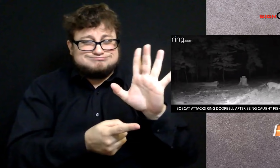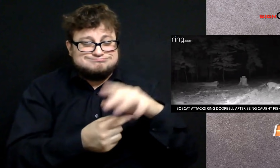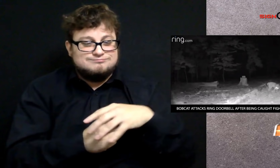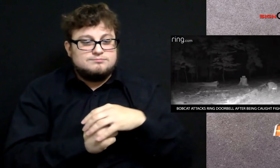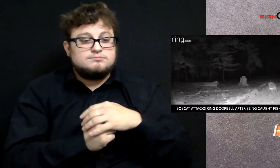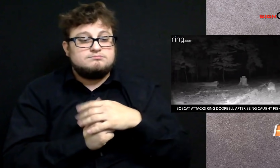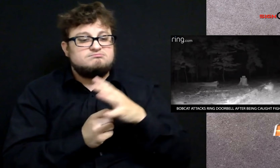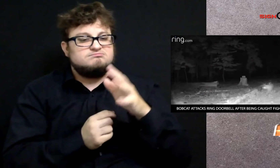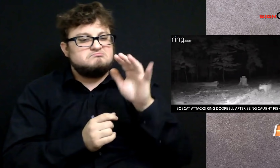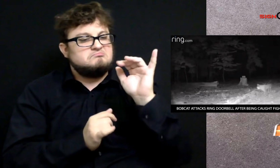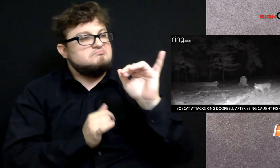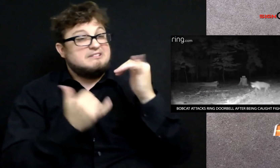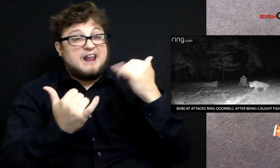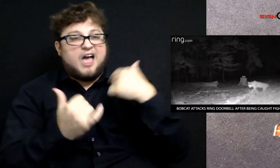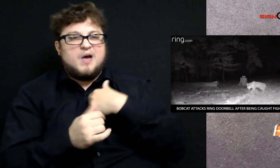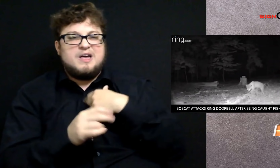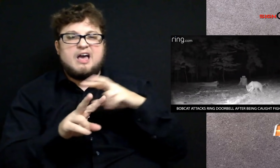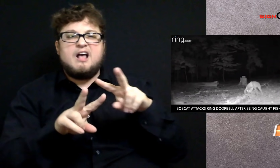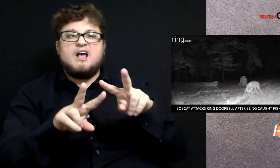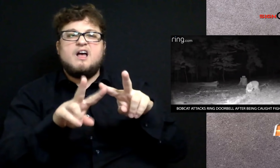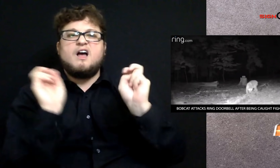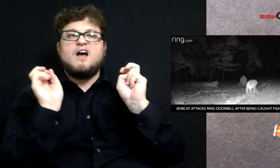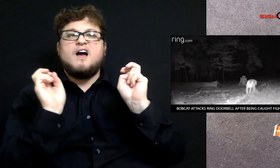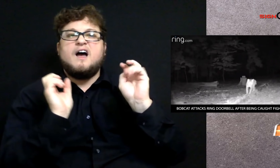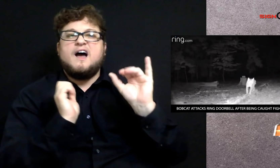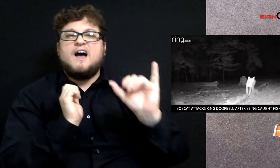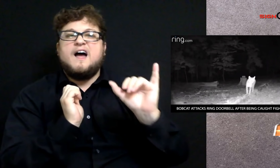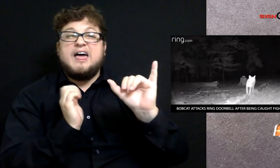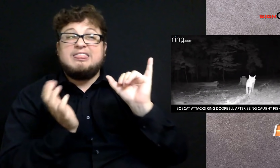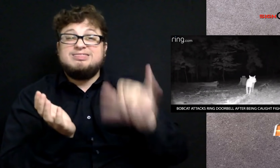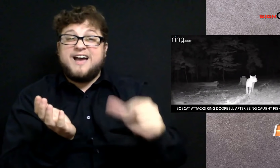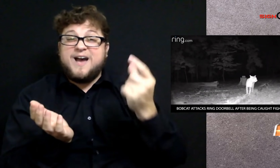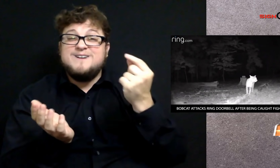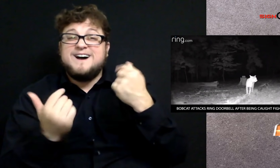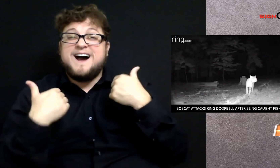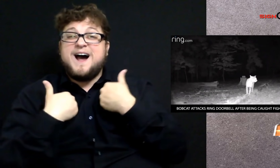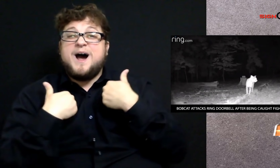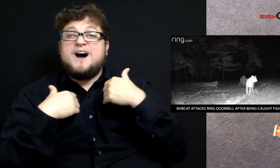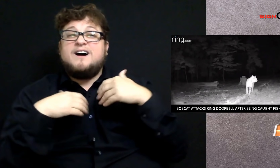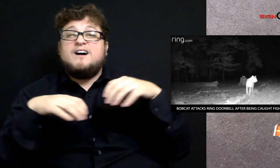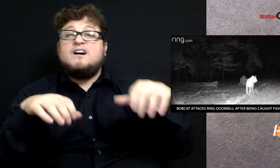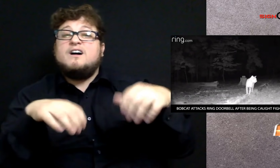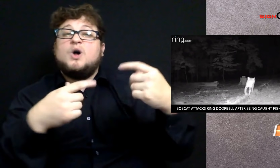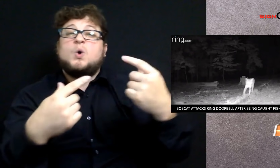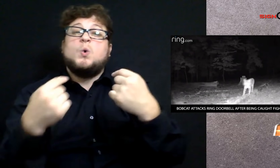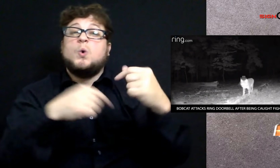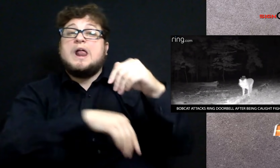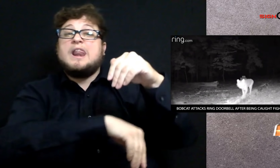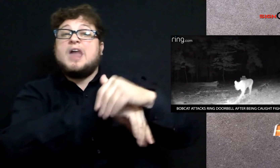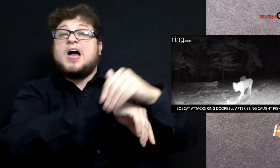for us the video remained intact and captured the entire incident and now we get to see